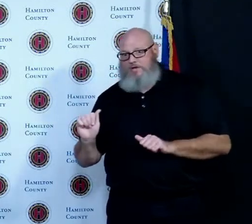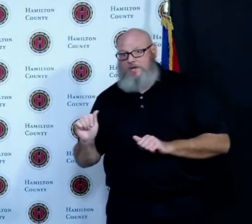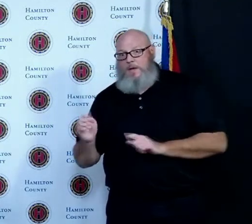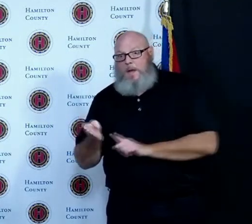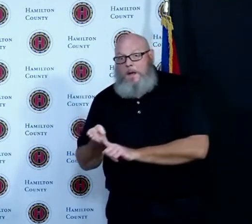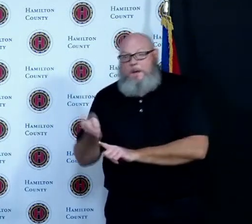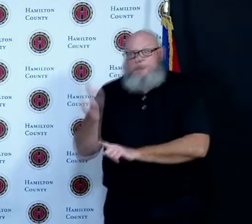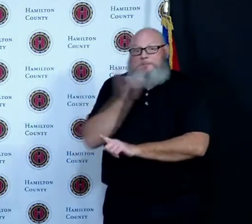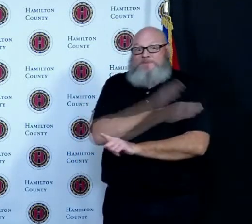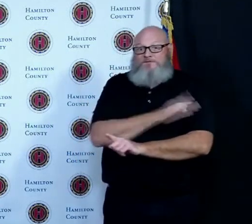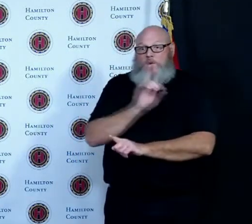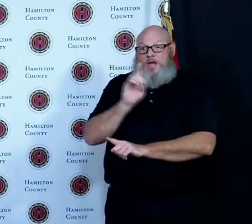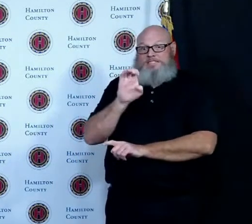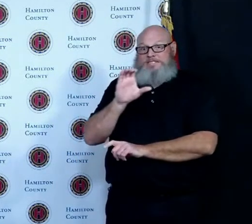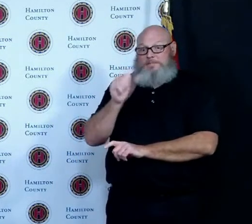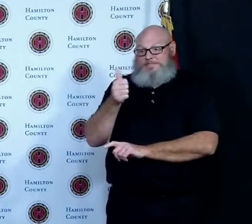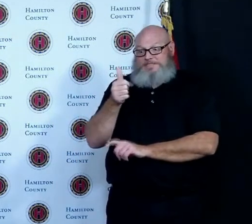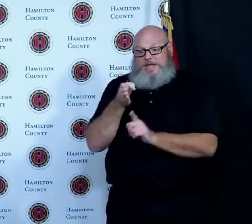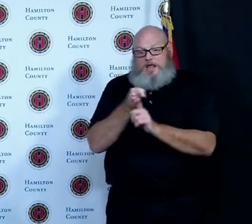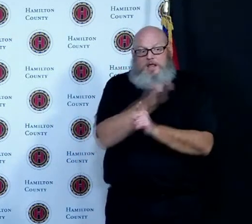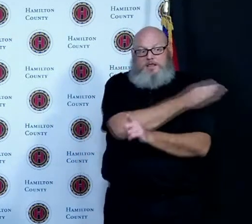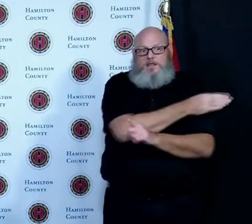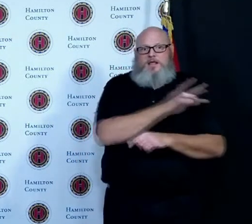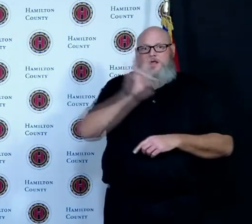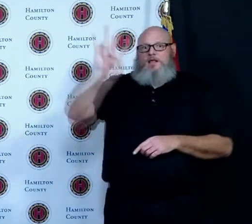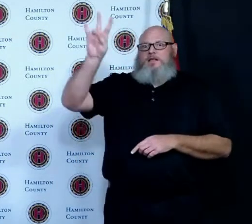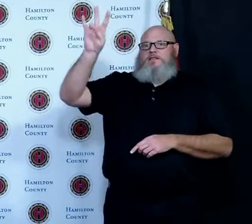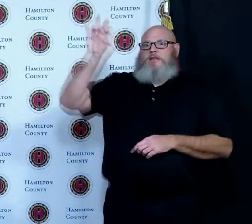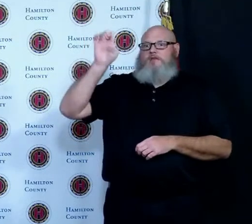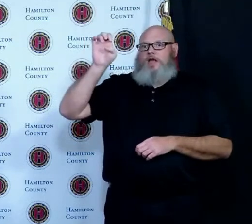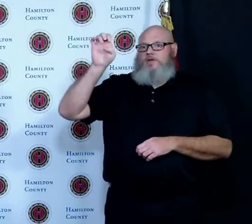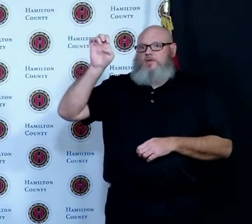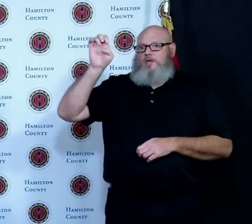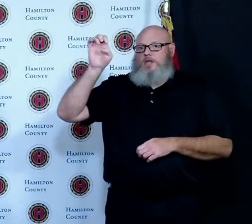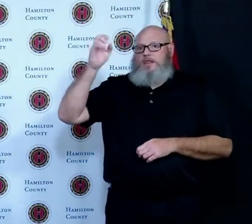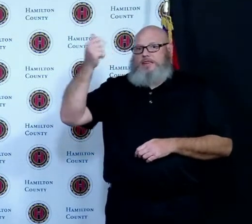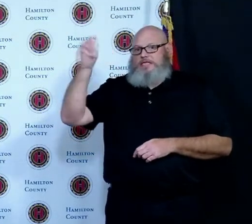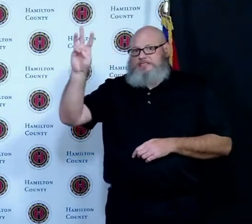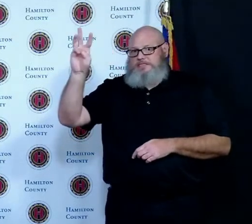week we're at 528 and December 10th we're at 716. so we're still not anywhere close